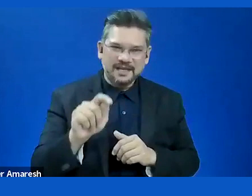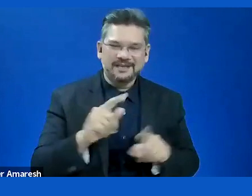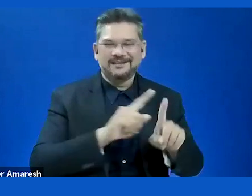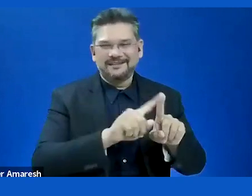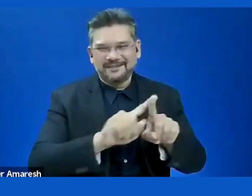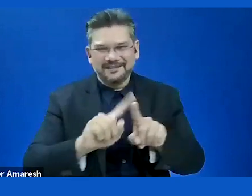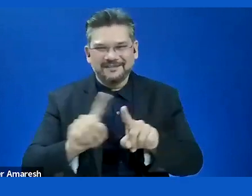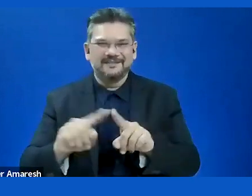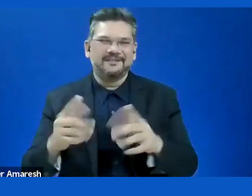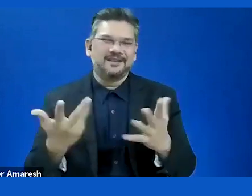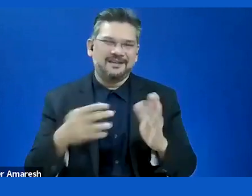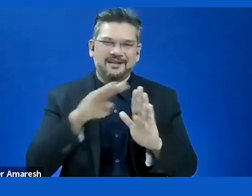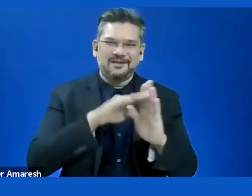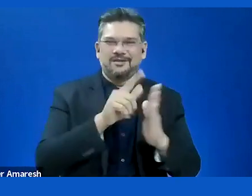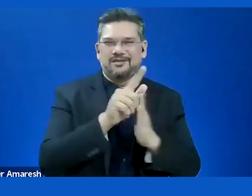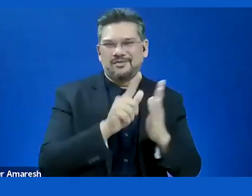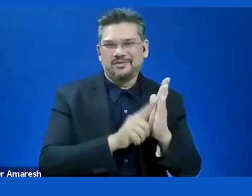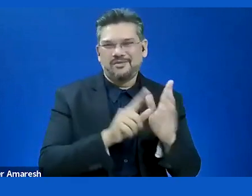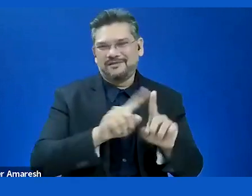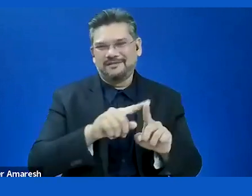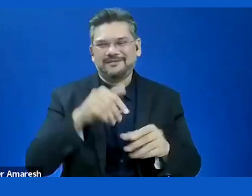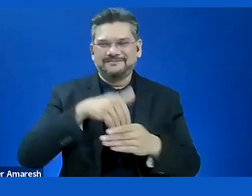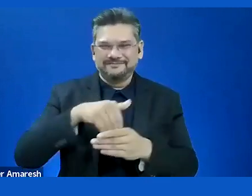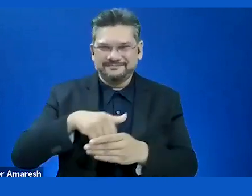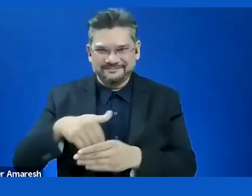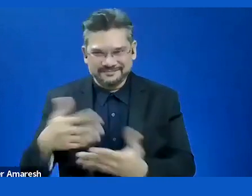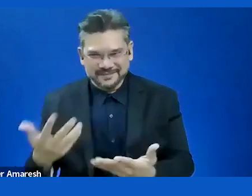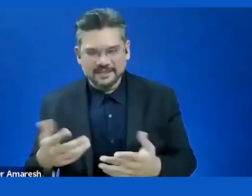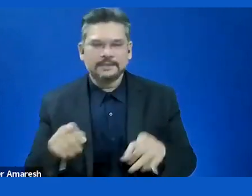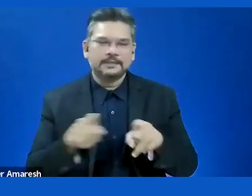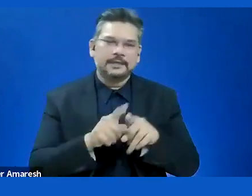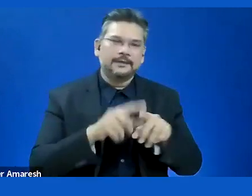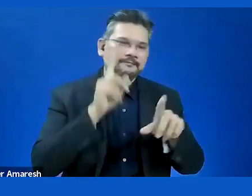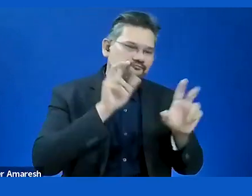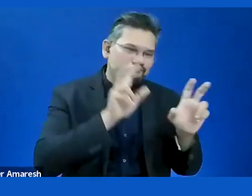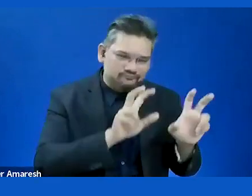and perhaps especially with regard to monitoring and enforcement.